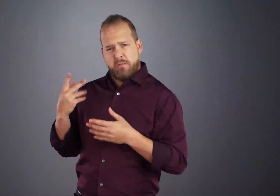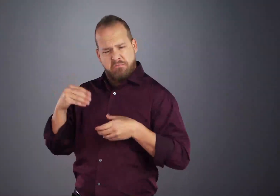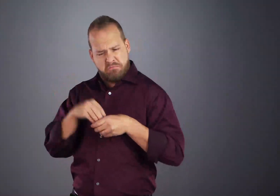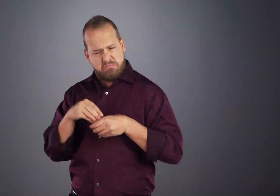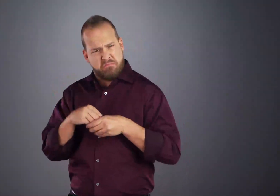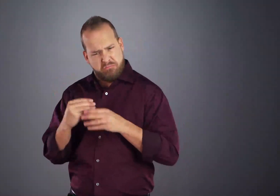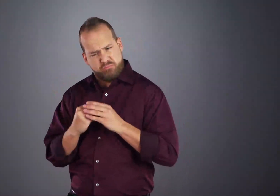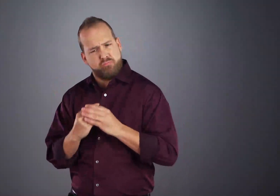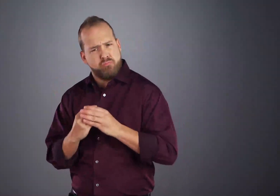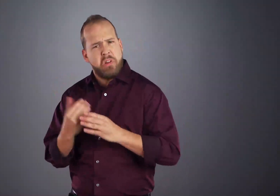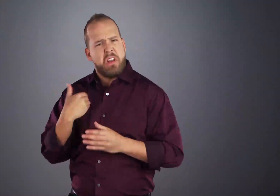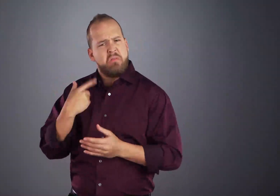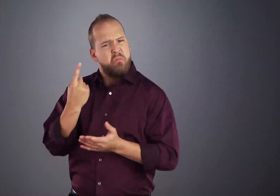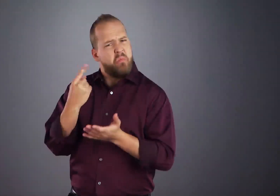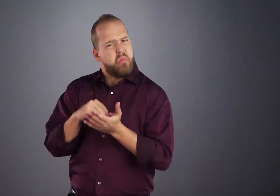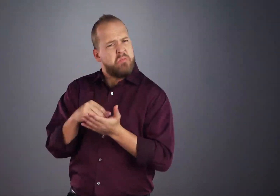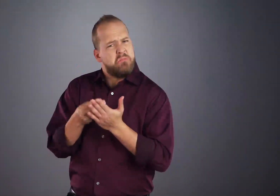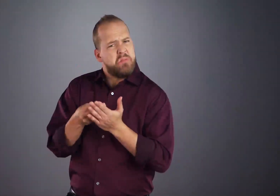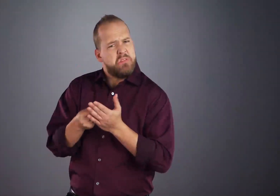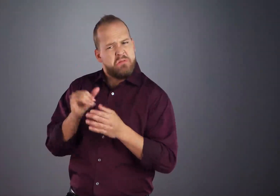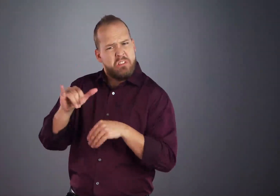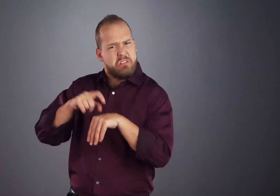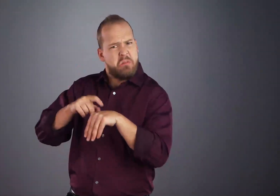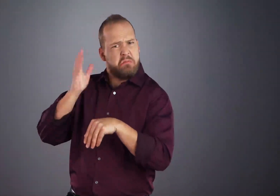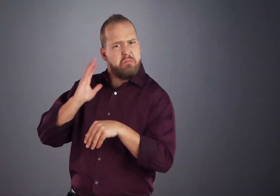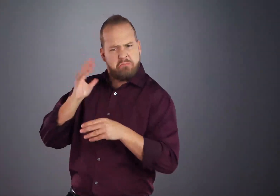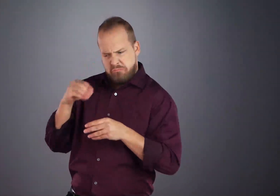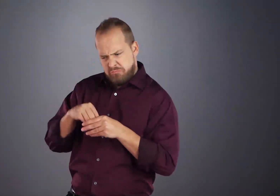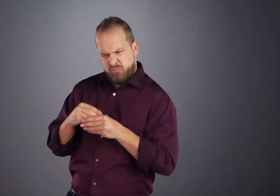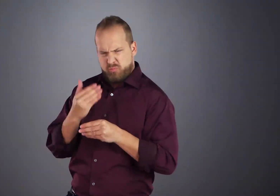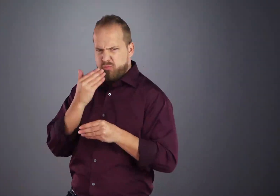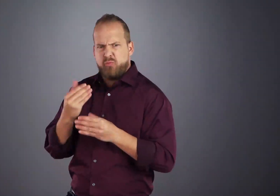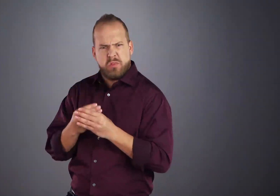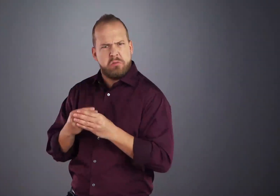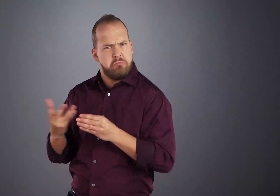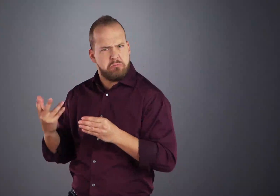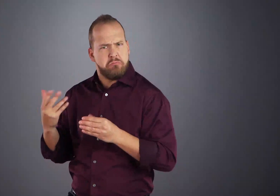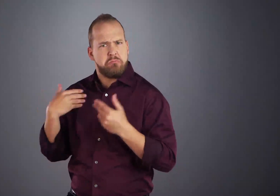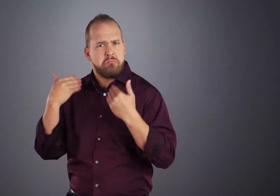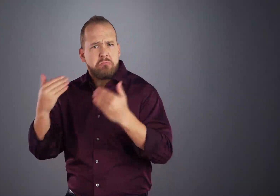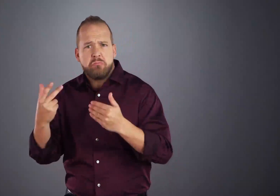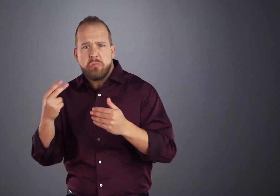Living modestly, my wife and I saved $1,000.